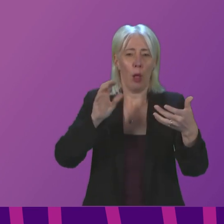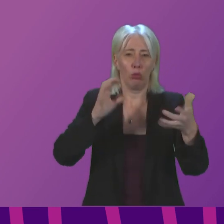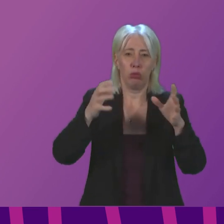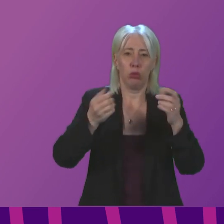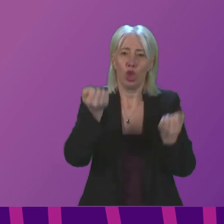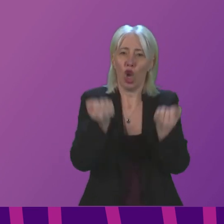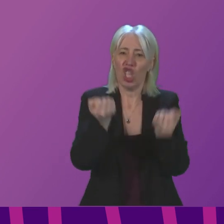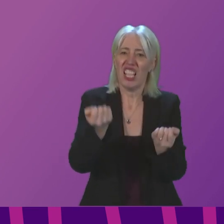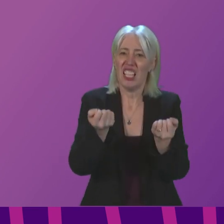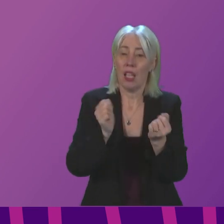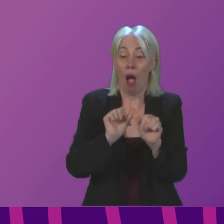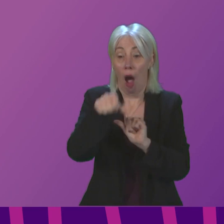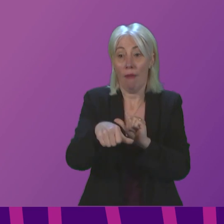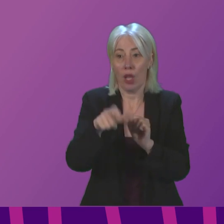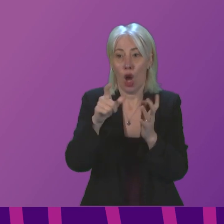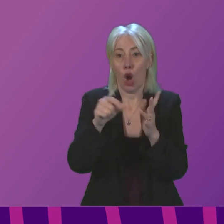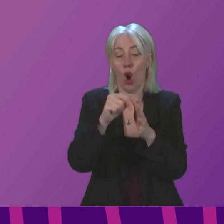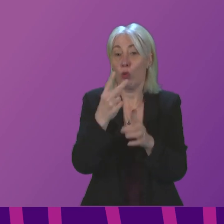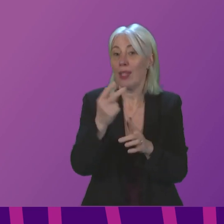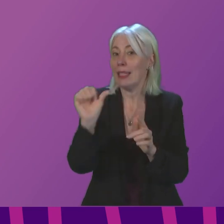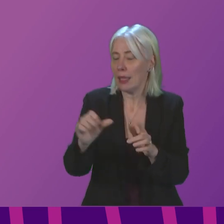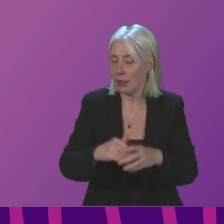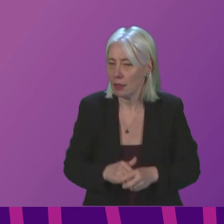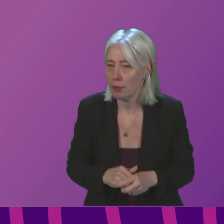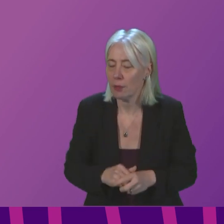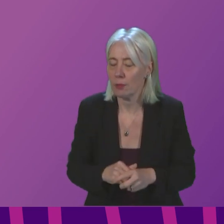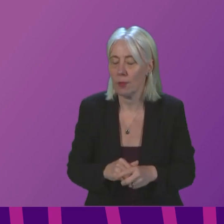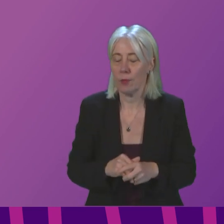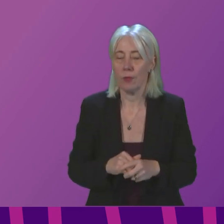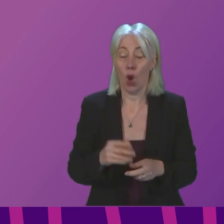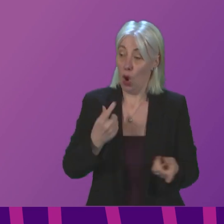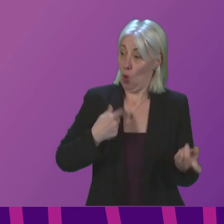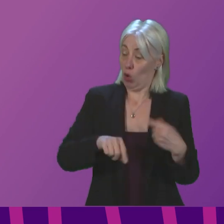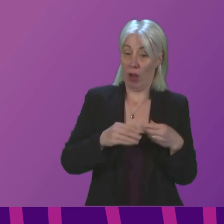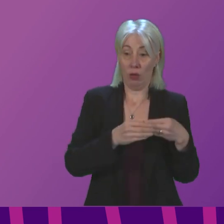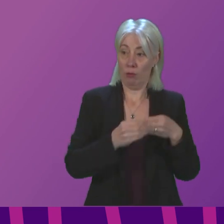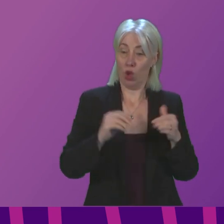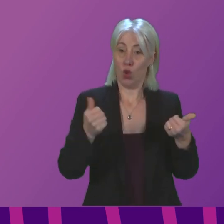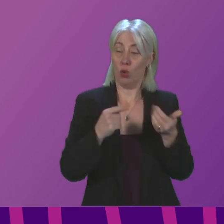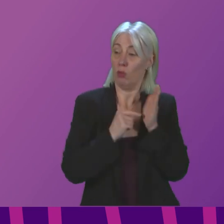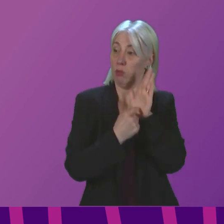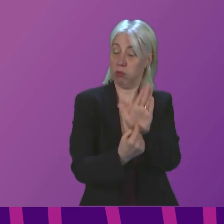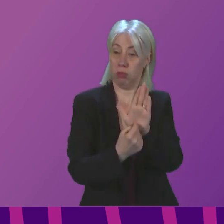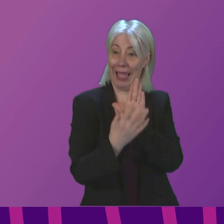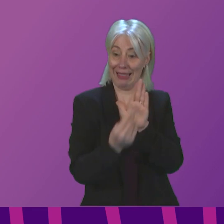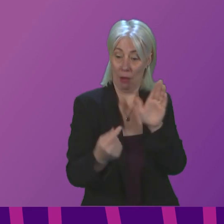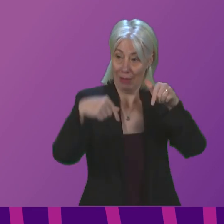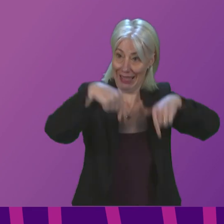First, we will try to lead by example through our actions at home. That is why the decision